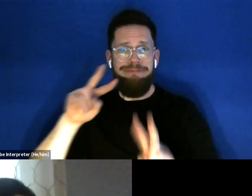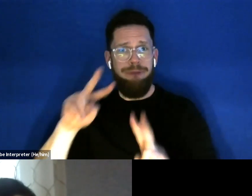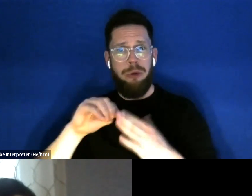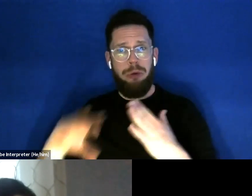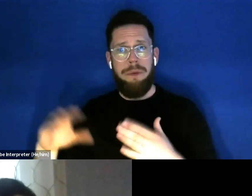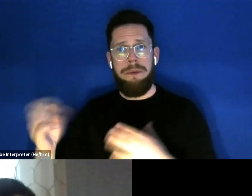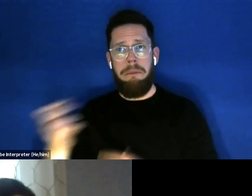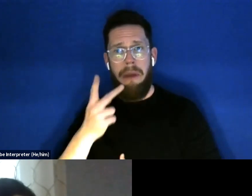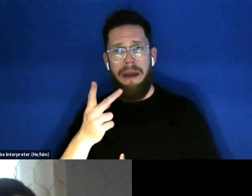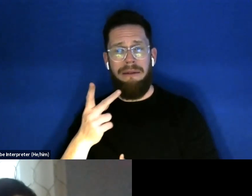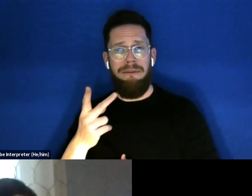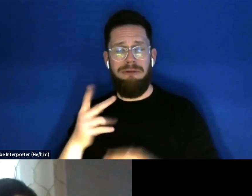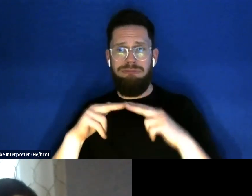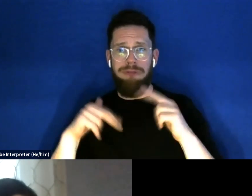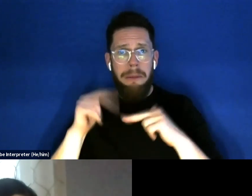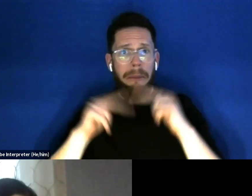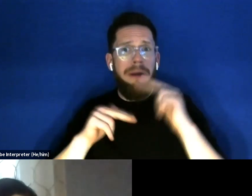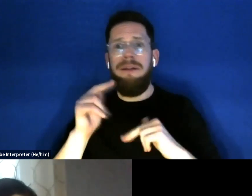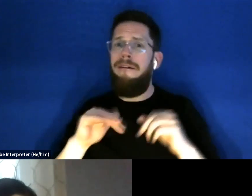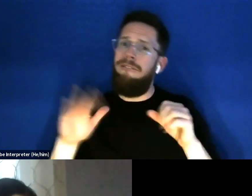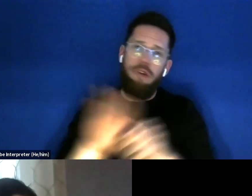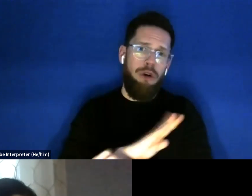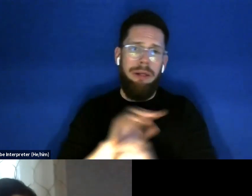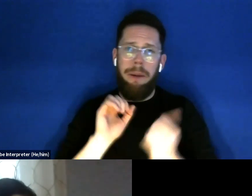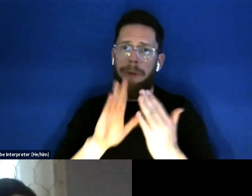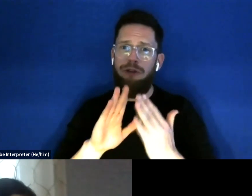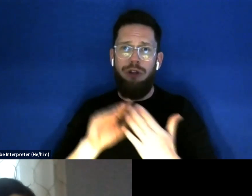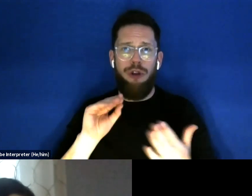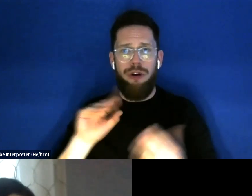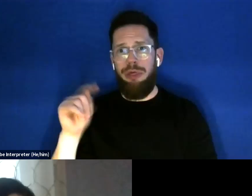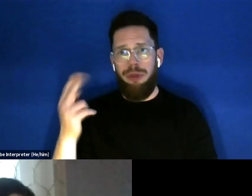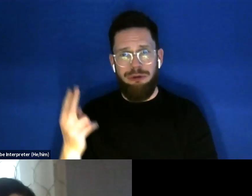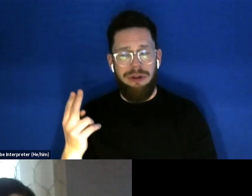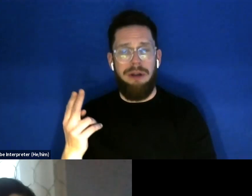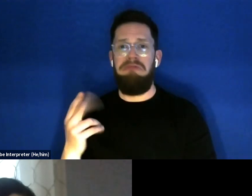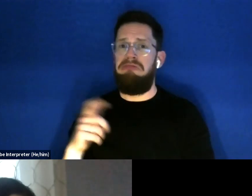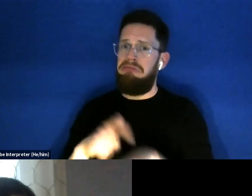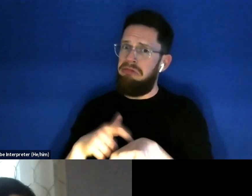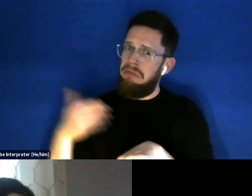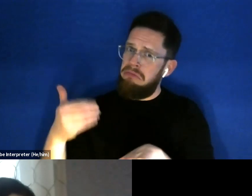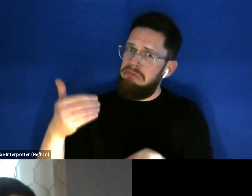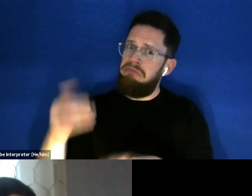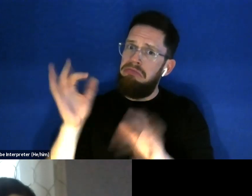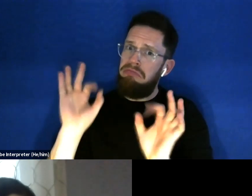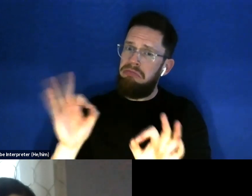Ethan Dolleman: Full in person learning starting on Thursday, it is timing up pretty well you know our third quarter just ended we're gonna start our fourth quarter.